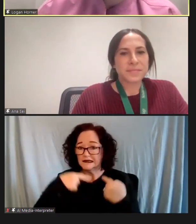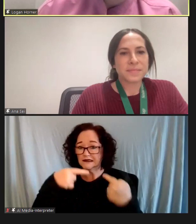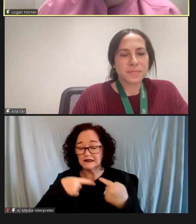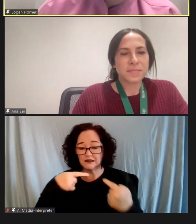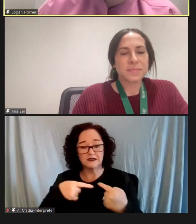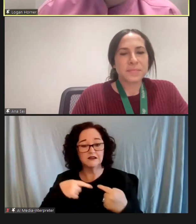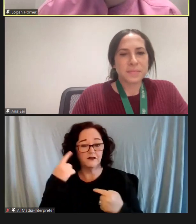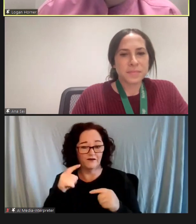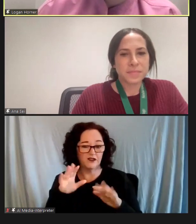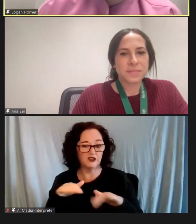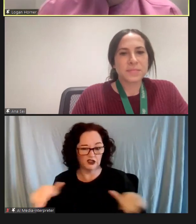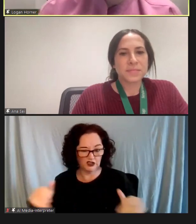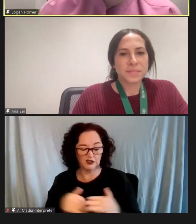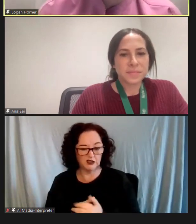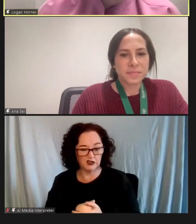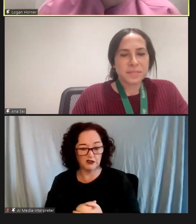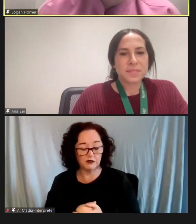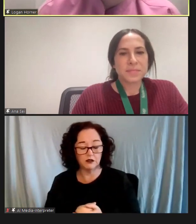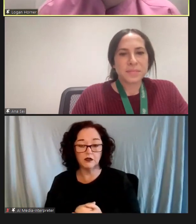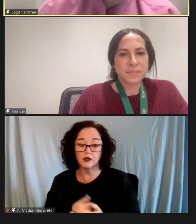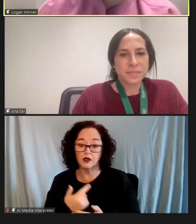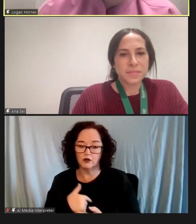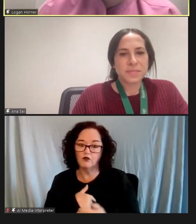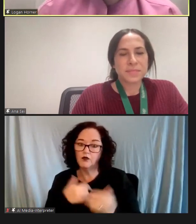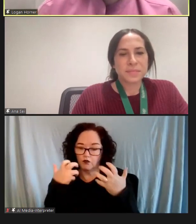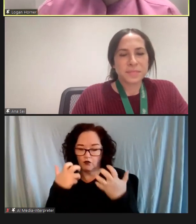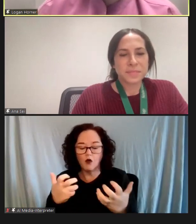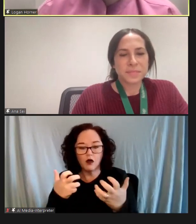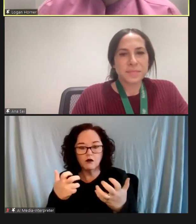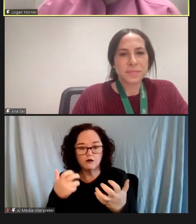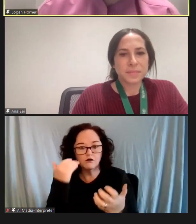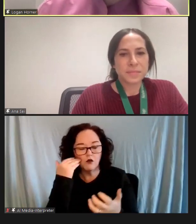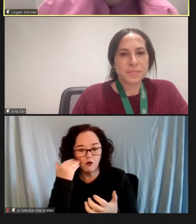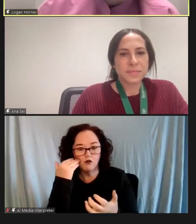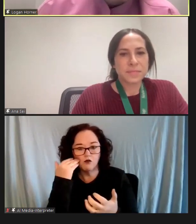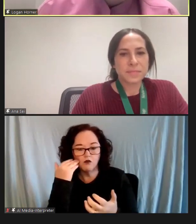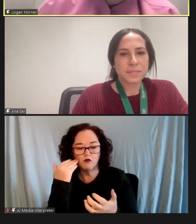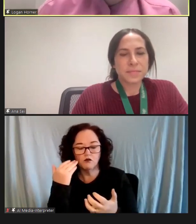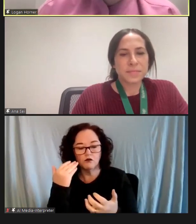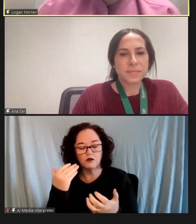like to know what we're working with